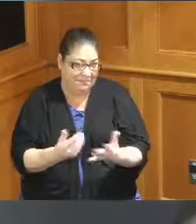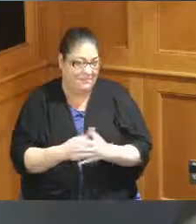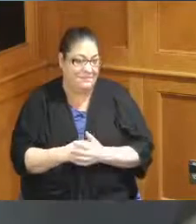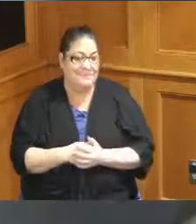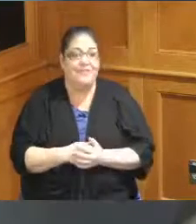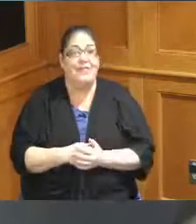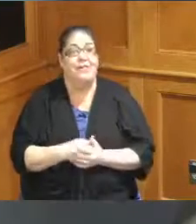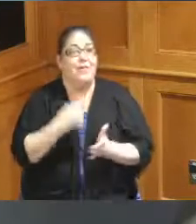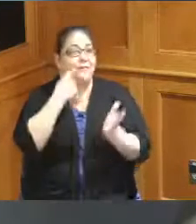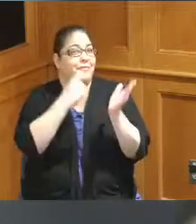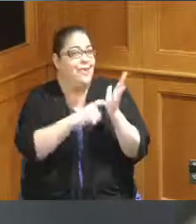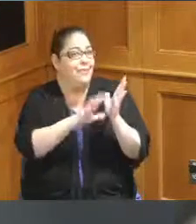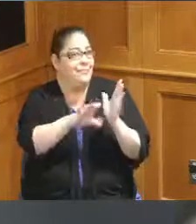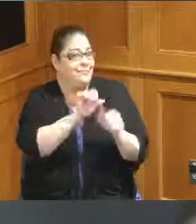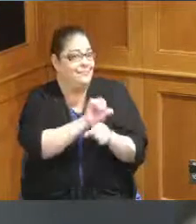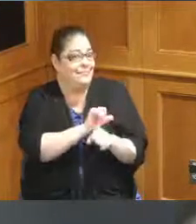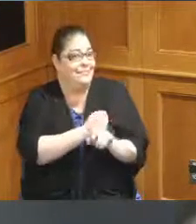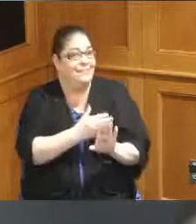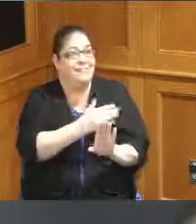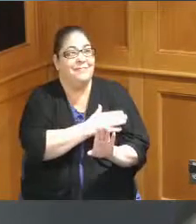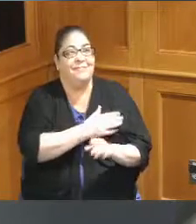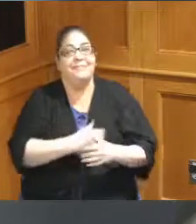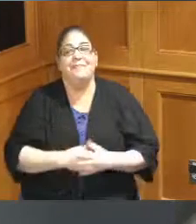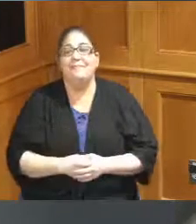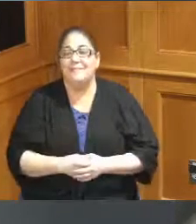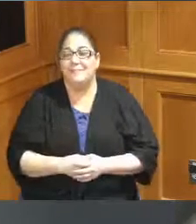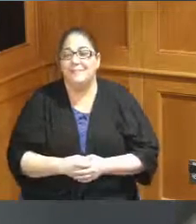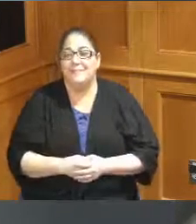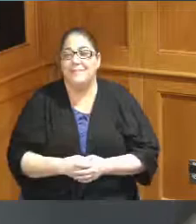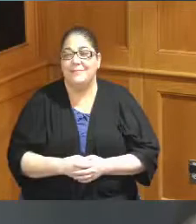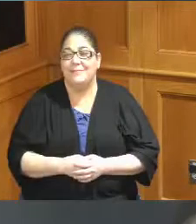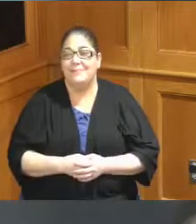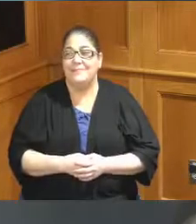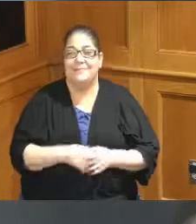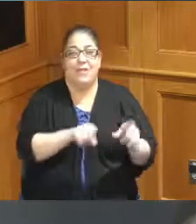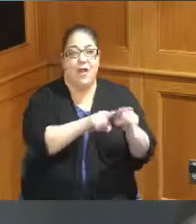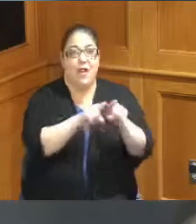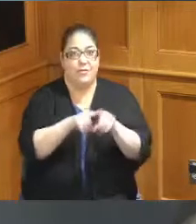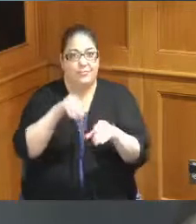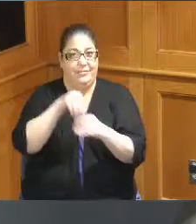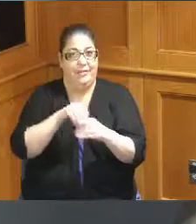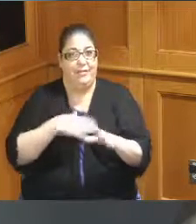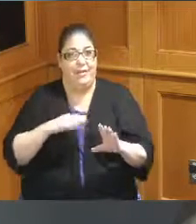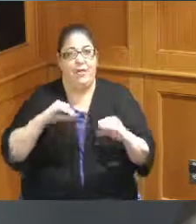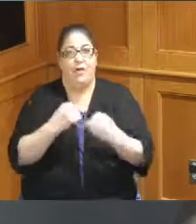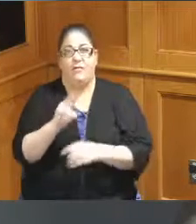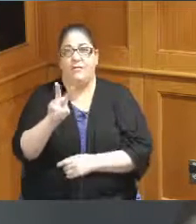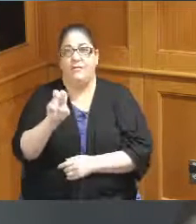her and highlight and then recognize Us in my office I have Veda Stevens I want to thank him